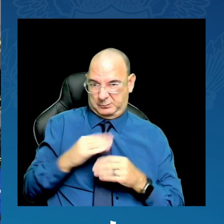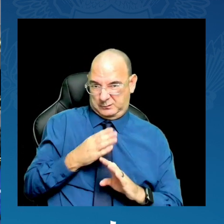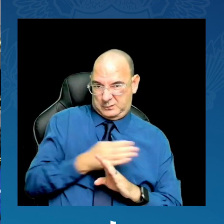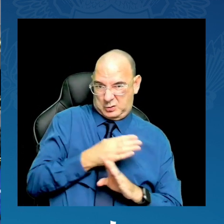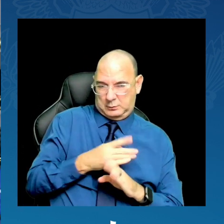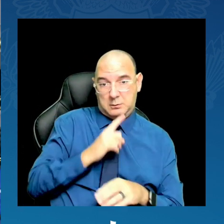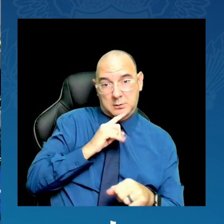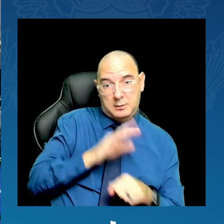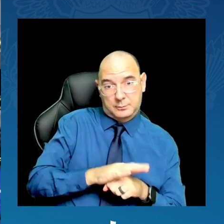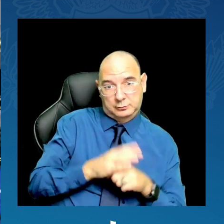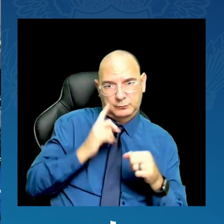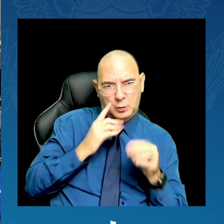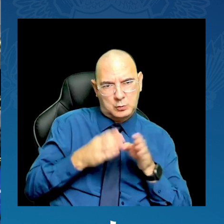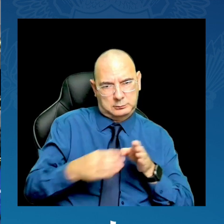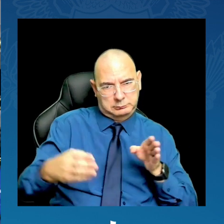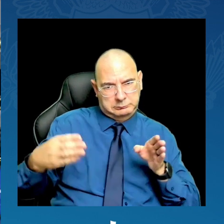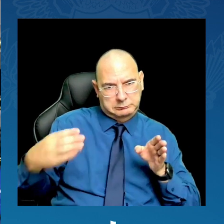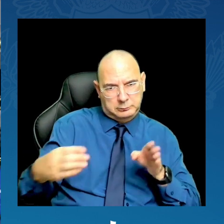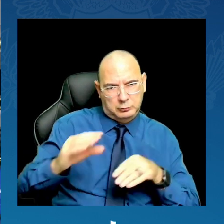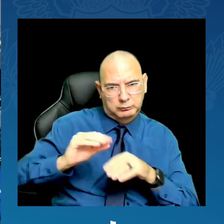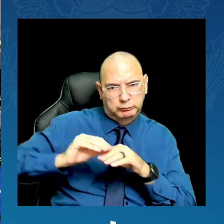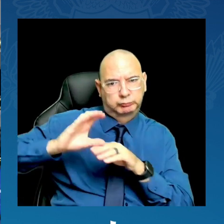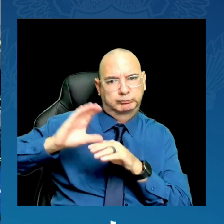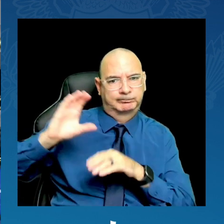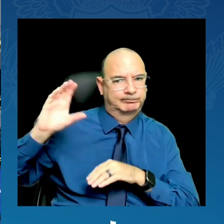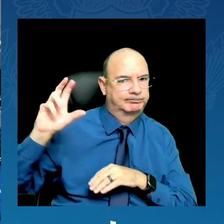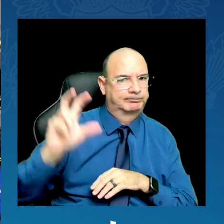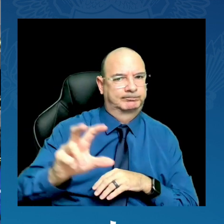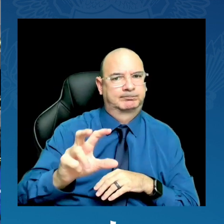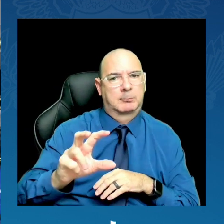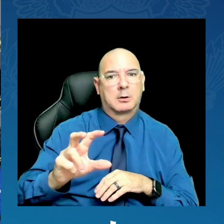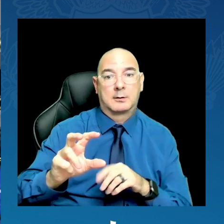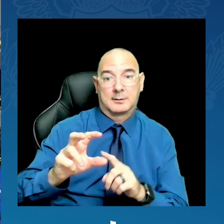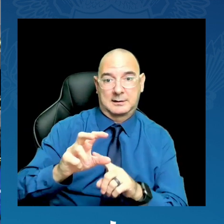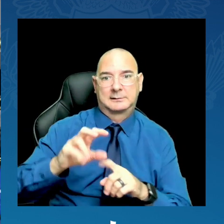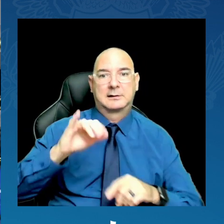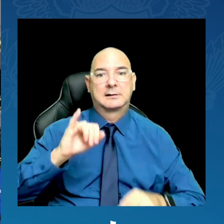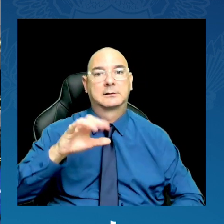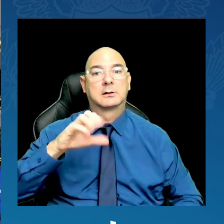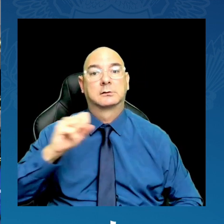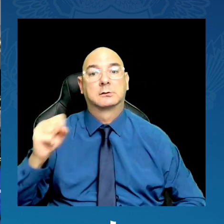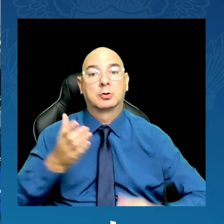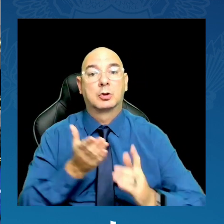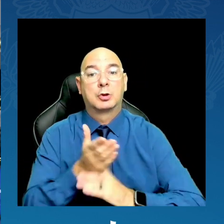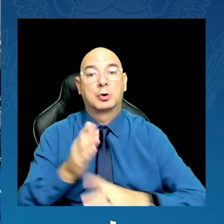in the International Space Station through 2030 to ensure a smooth transition as we move forward.